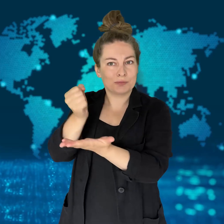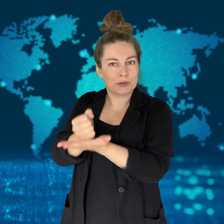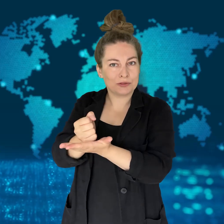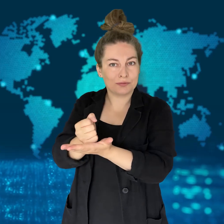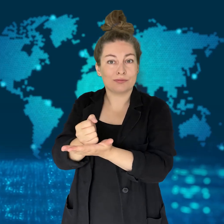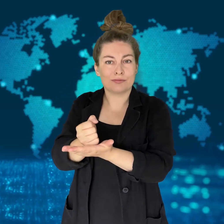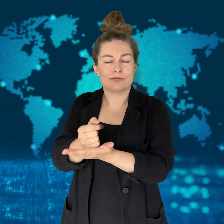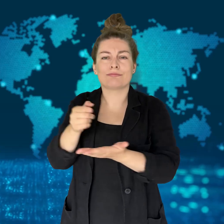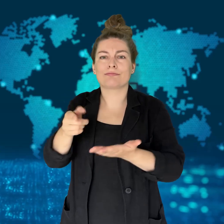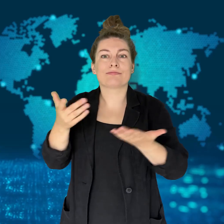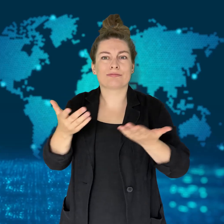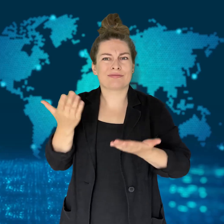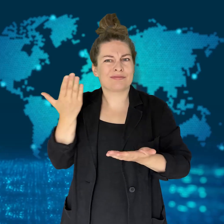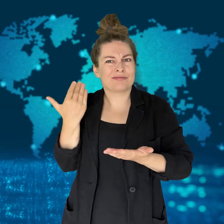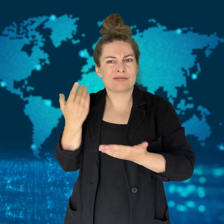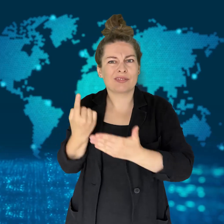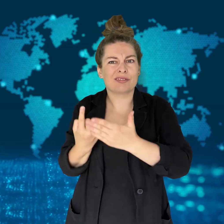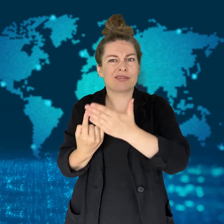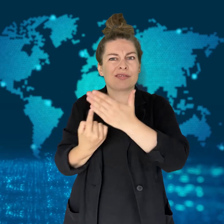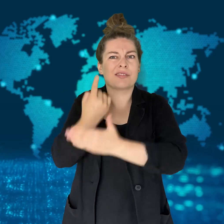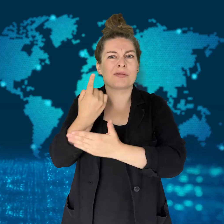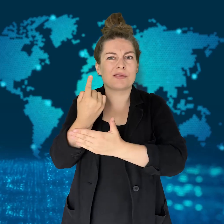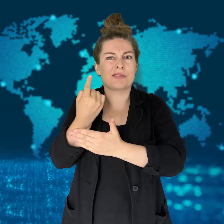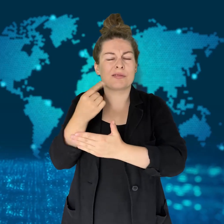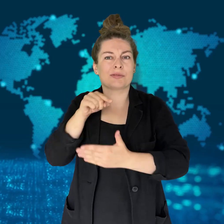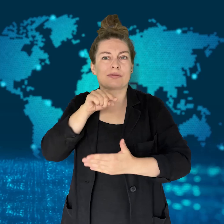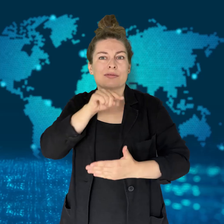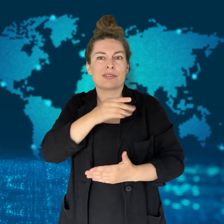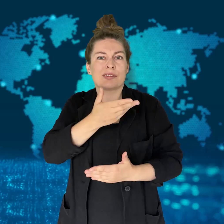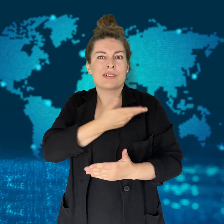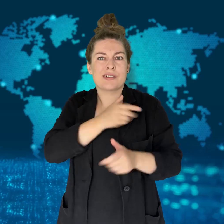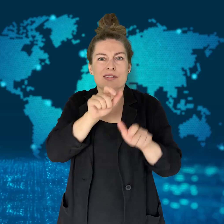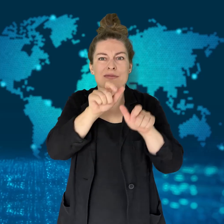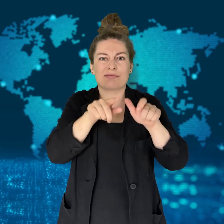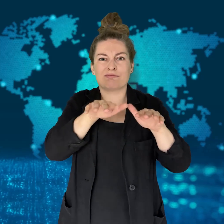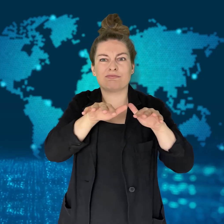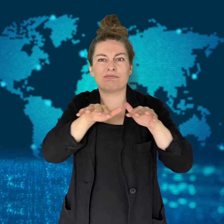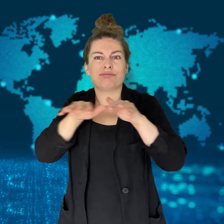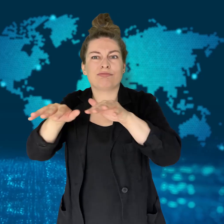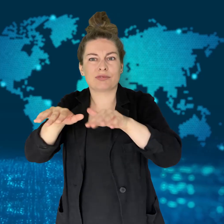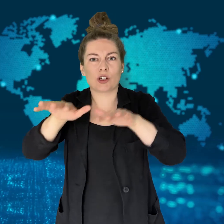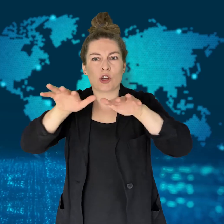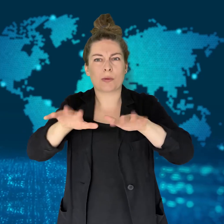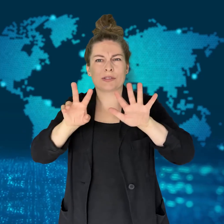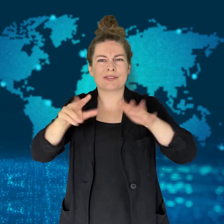Germany has been a strong supporter of Israel since the October 7th attacks.